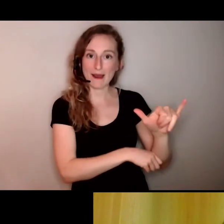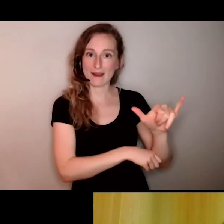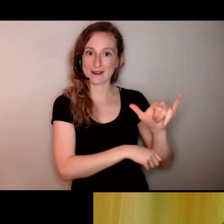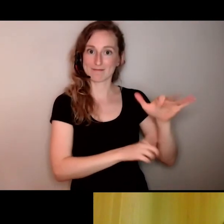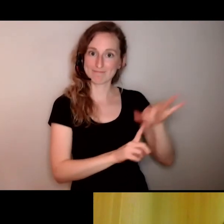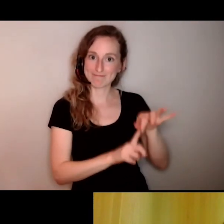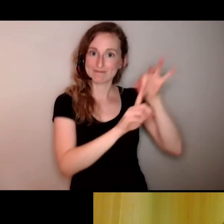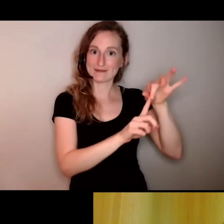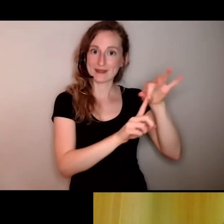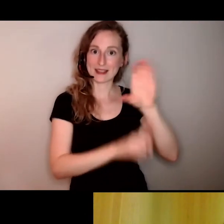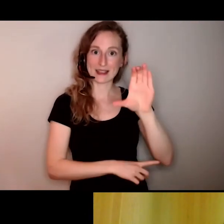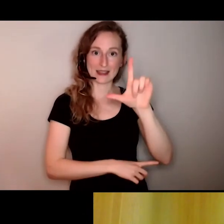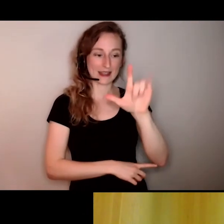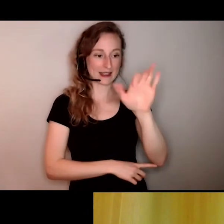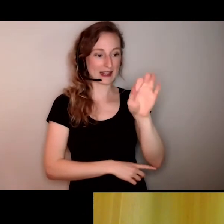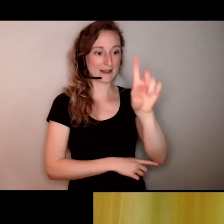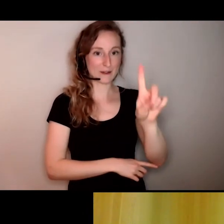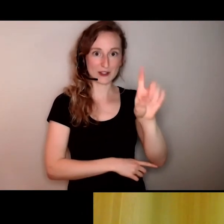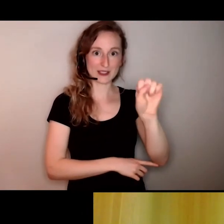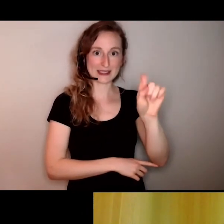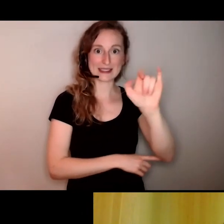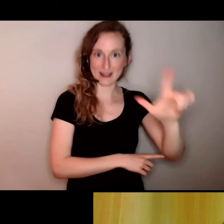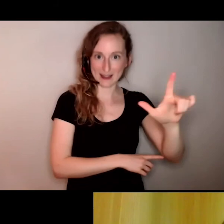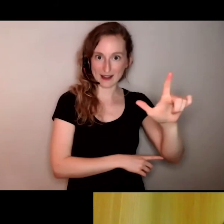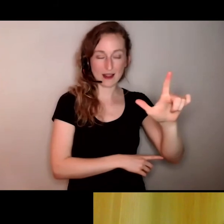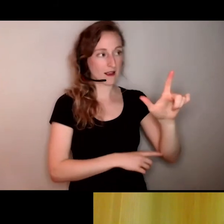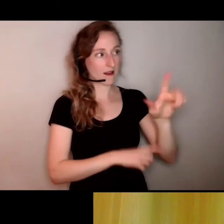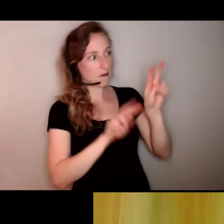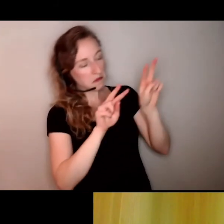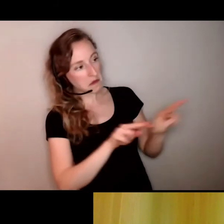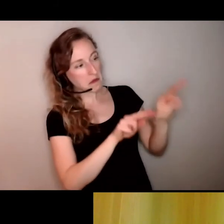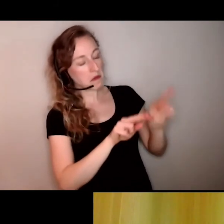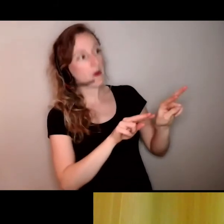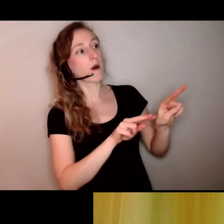So, our activity today will be about 20 minutes long and you can always pause if you want